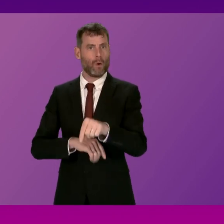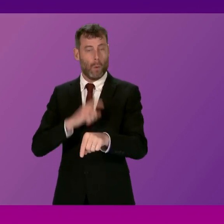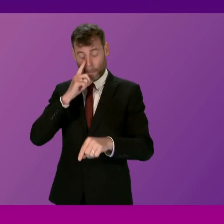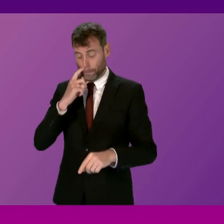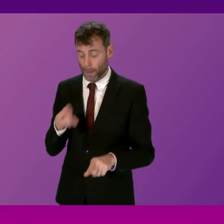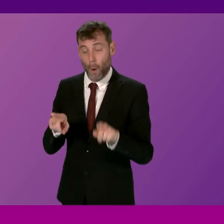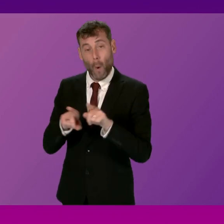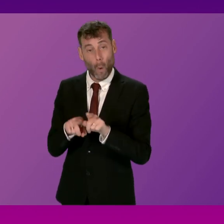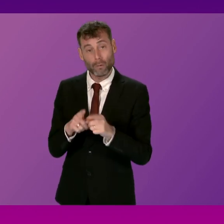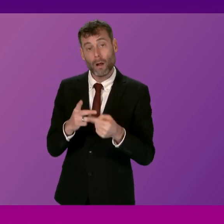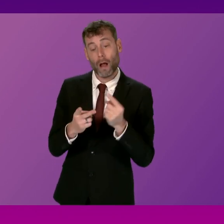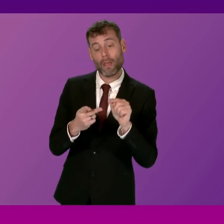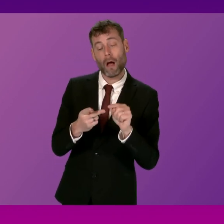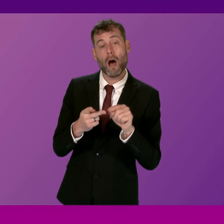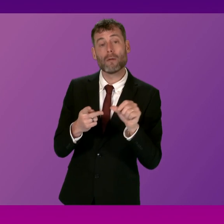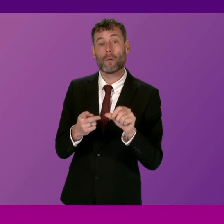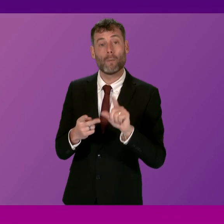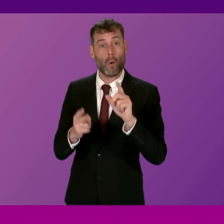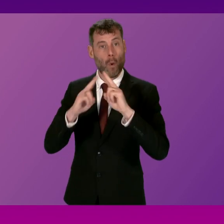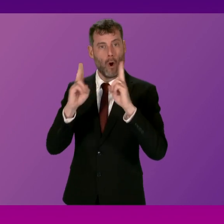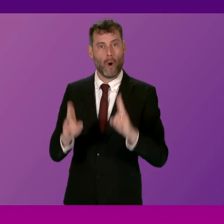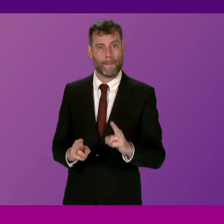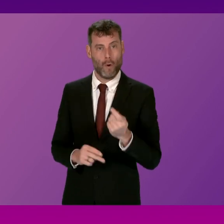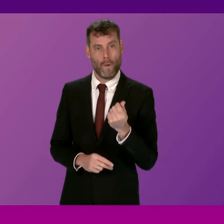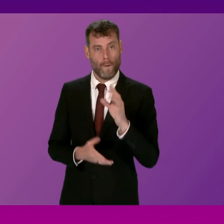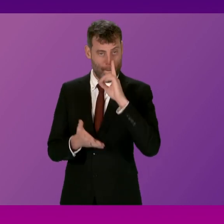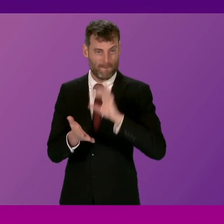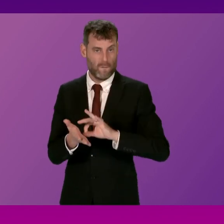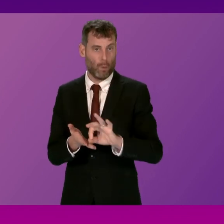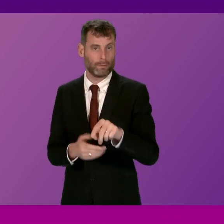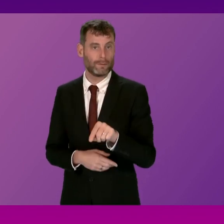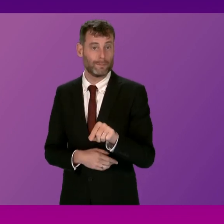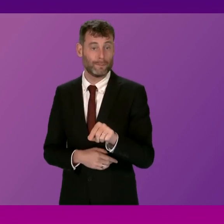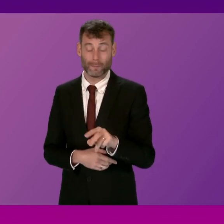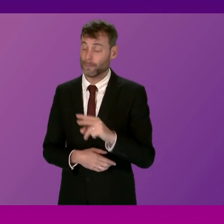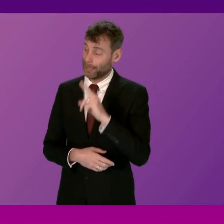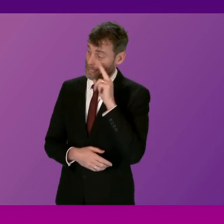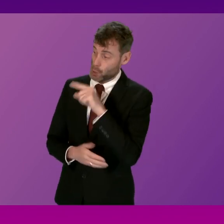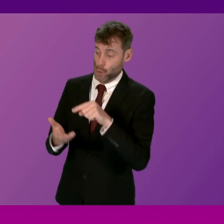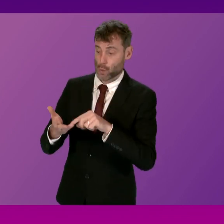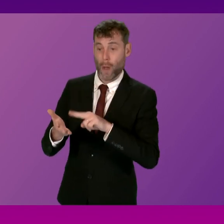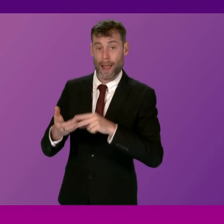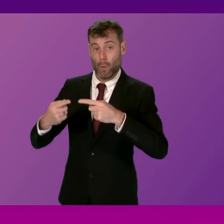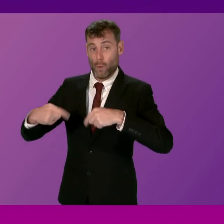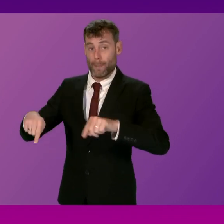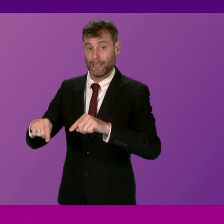The challenges that we face as a group have been called a “human catastrophe” by the UN Committee on the Rights of Persons with Disabilities, and the Scottish Human Rights